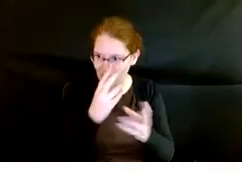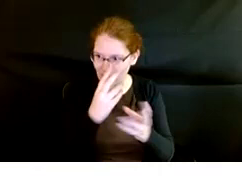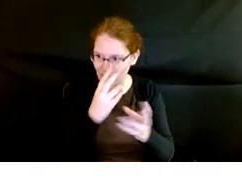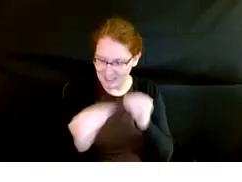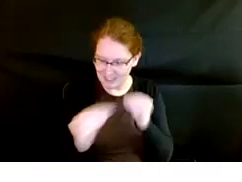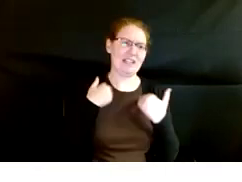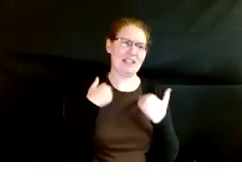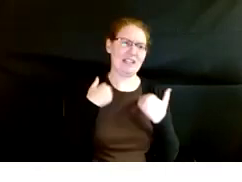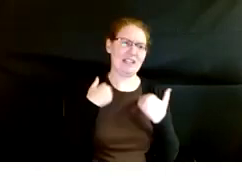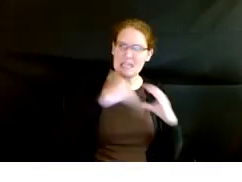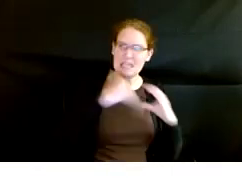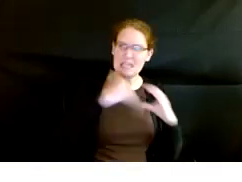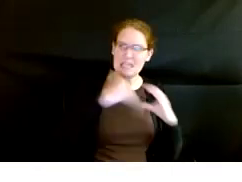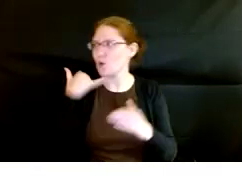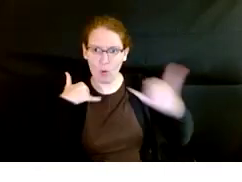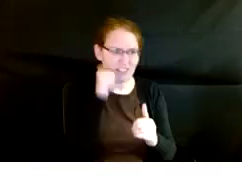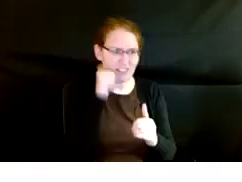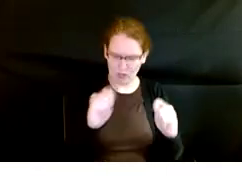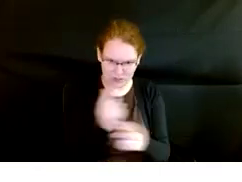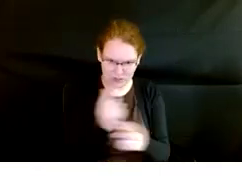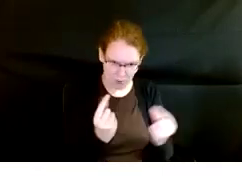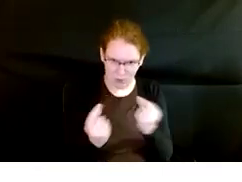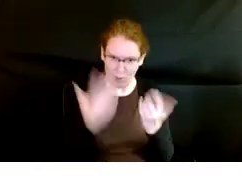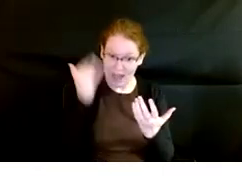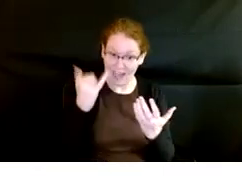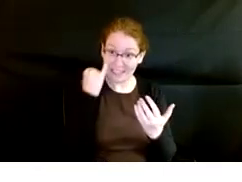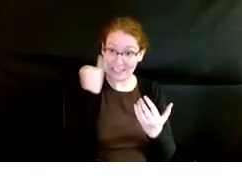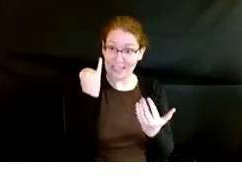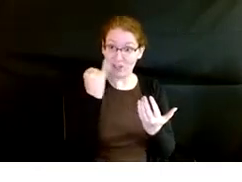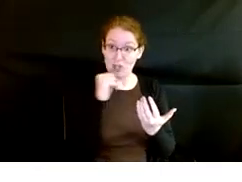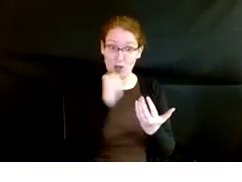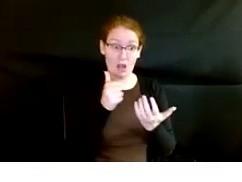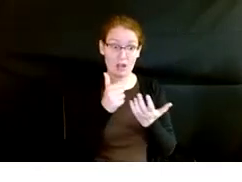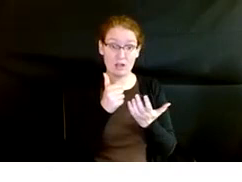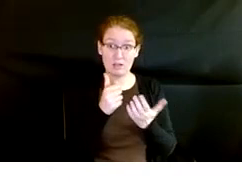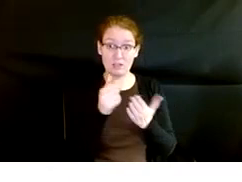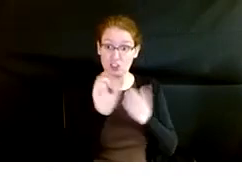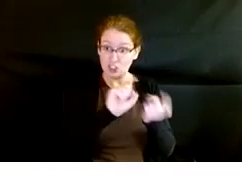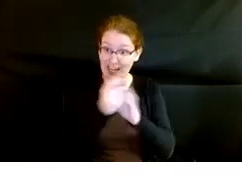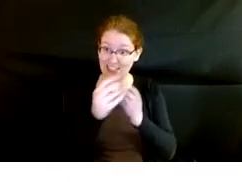uh doing something because the consequences of not getting these health care guidelines changed could